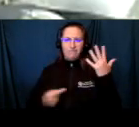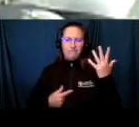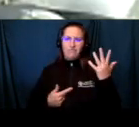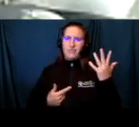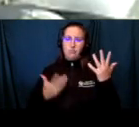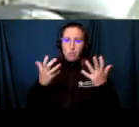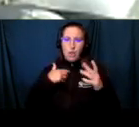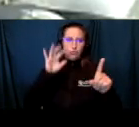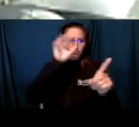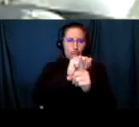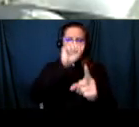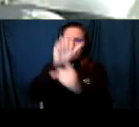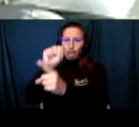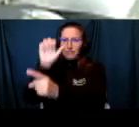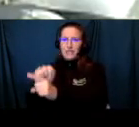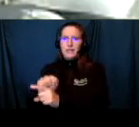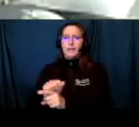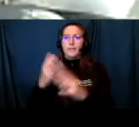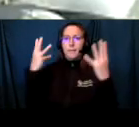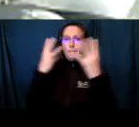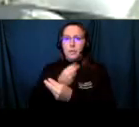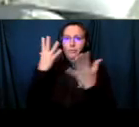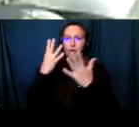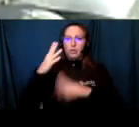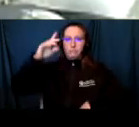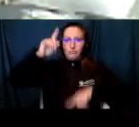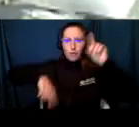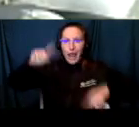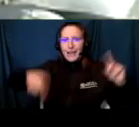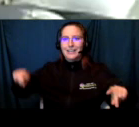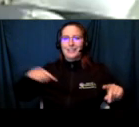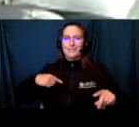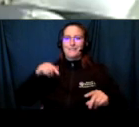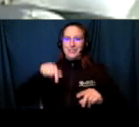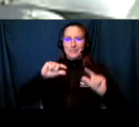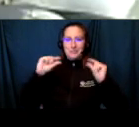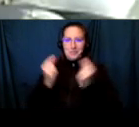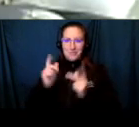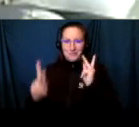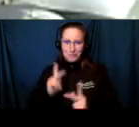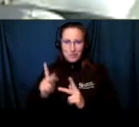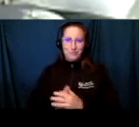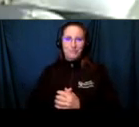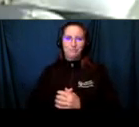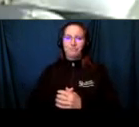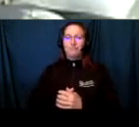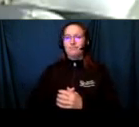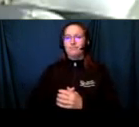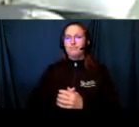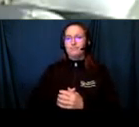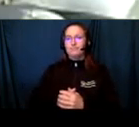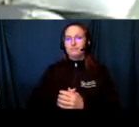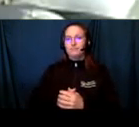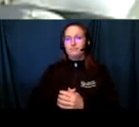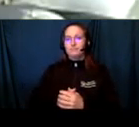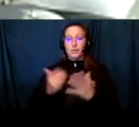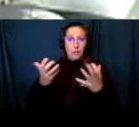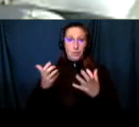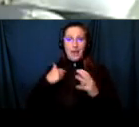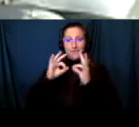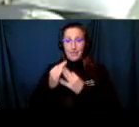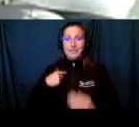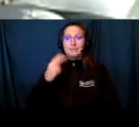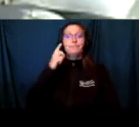the beautiful heterogeneity of this population and and have families just see that there's a